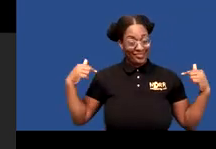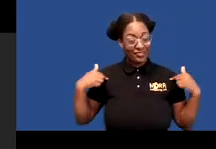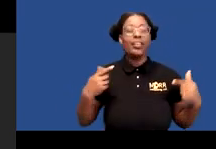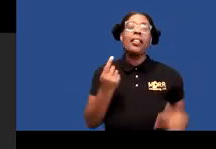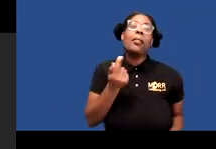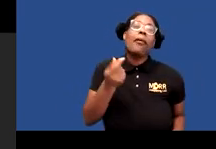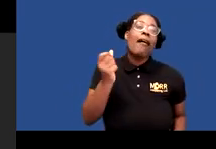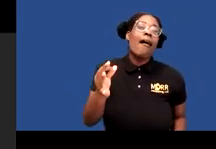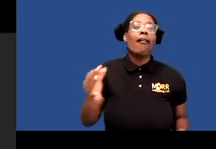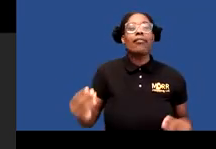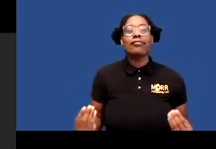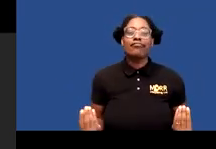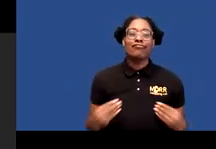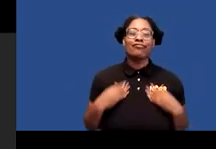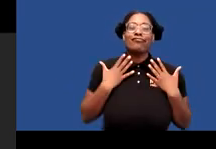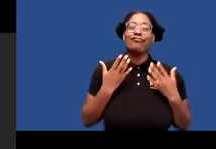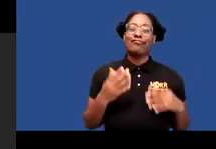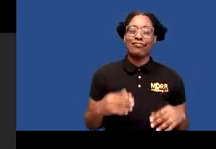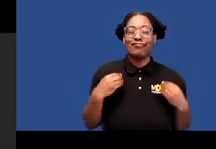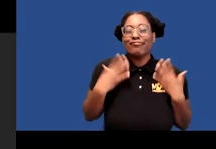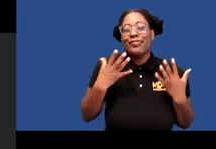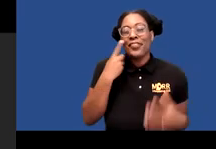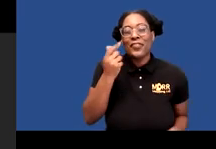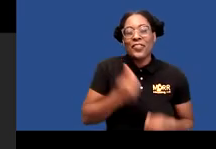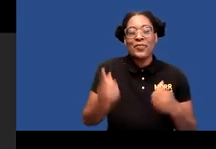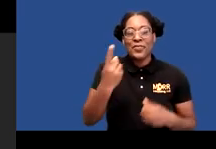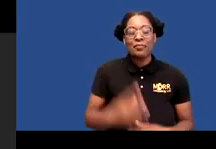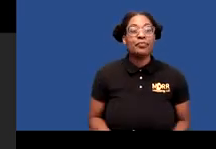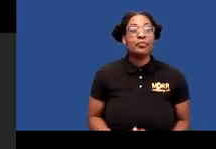I think that's a good percentage, and we can go ahead and end the poll here.